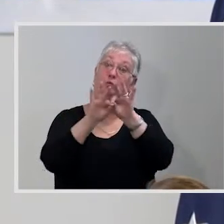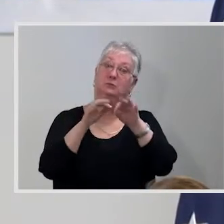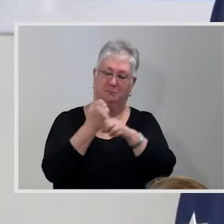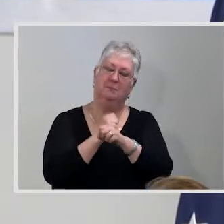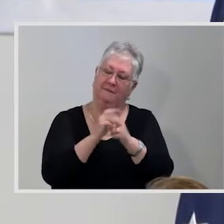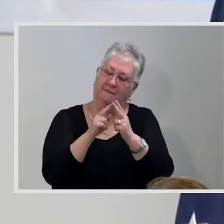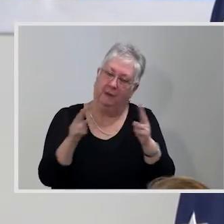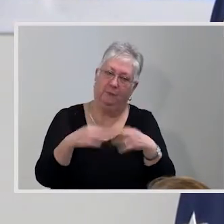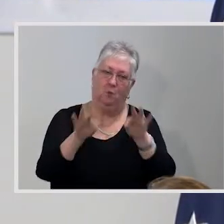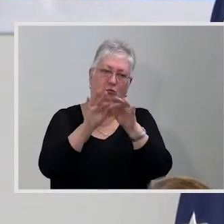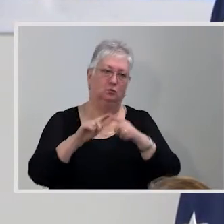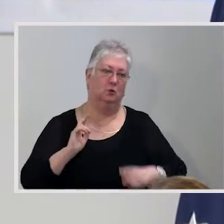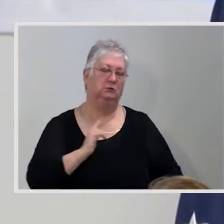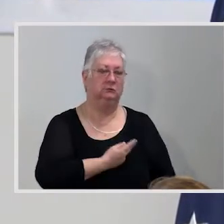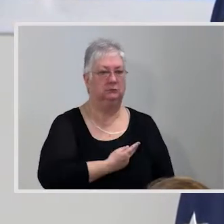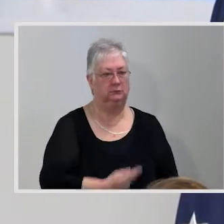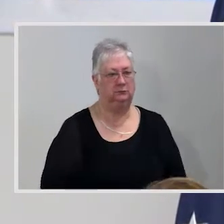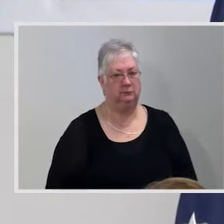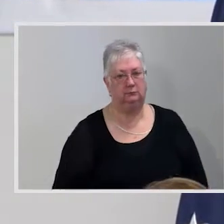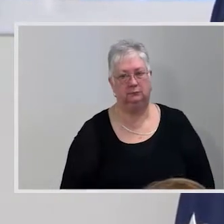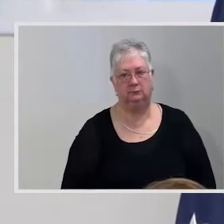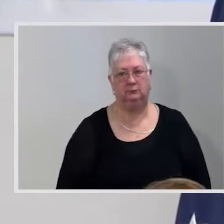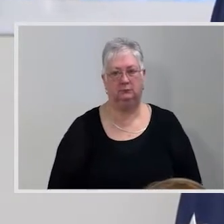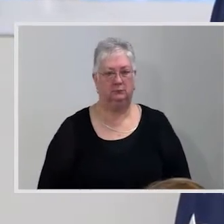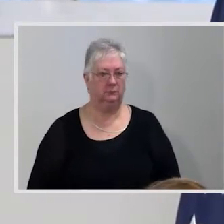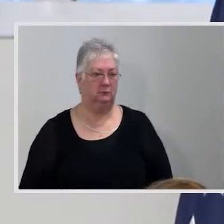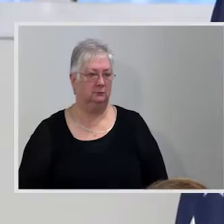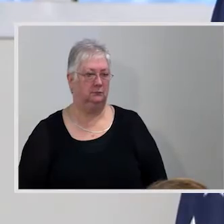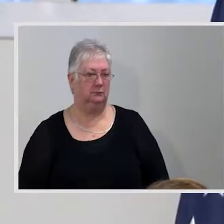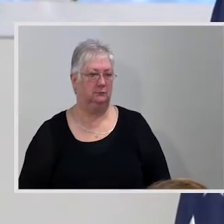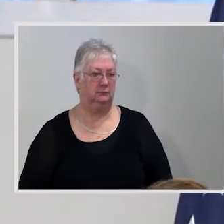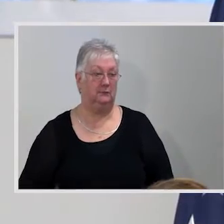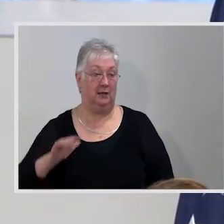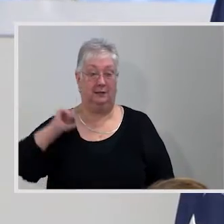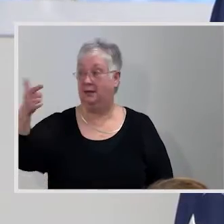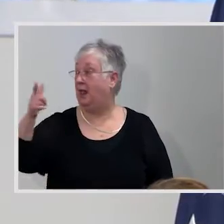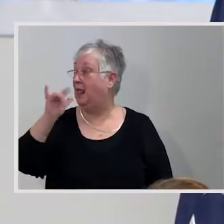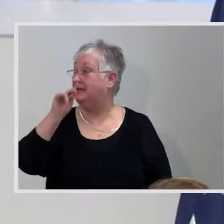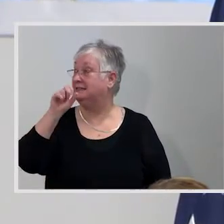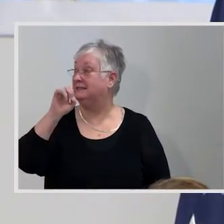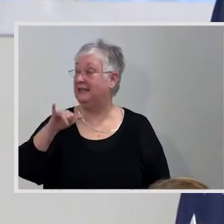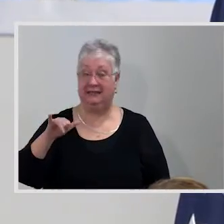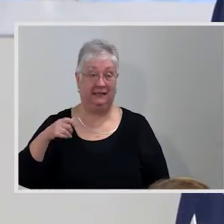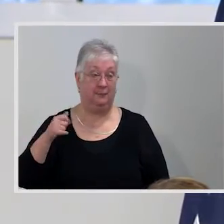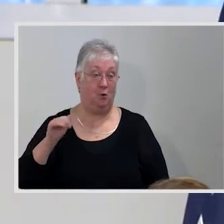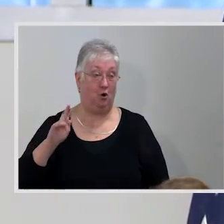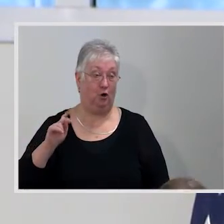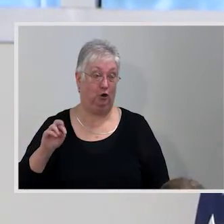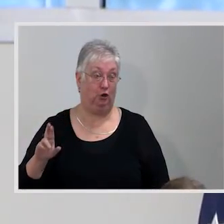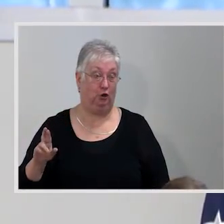COLLEAGUE UP, OUR DEPUTY CHIEF OF STAFF, LINDSAY PARKER WHO IS GOING TO EXPLAIN HOW WE'RE GOING TO PROCEED THROUGH YOUR BUDGET